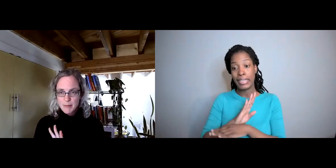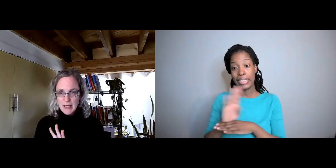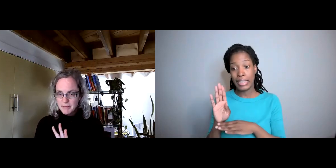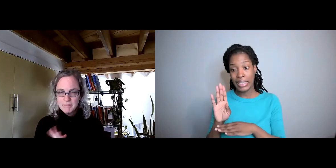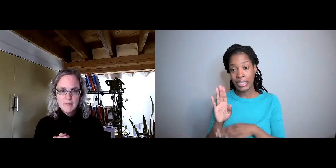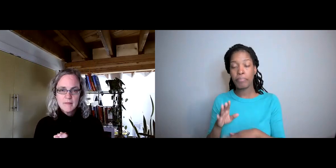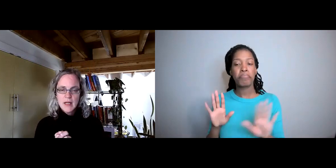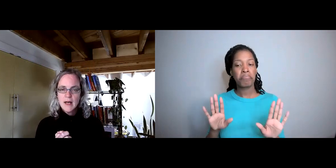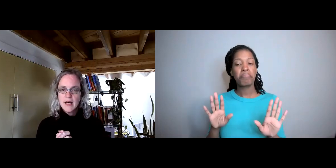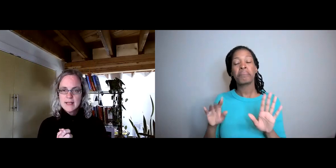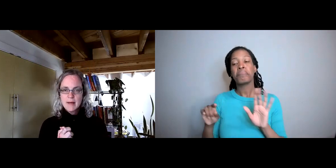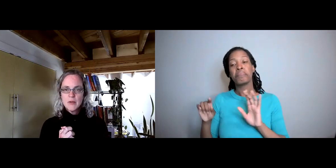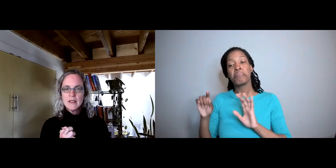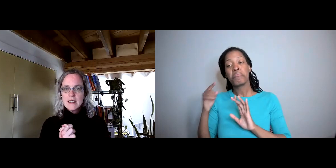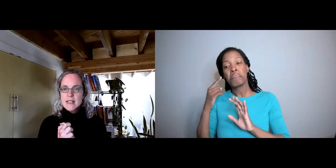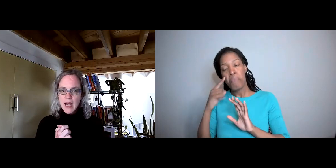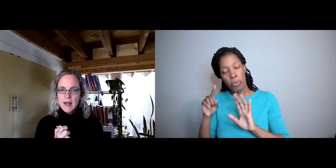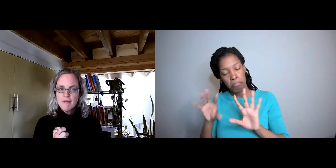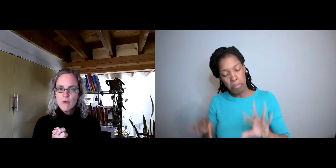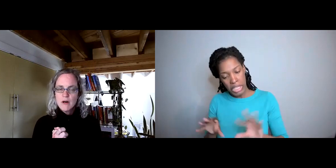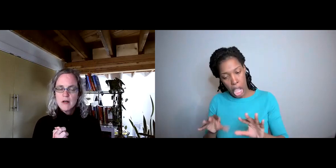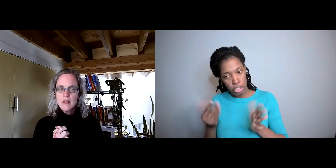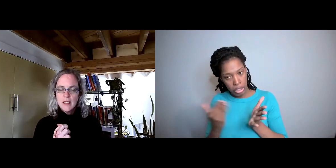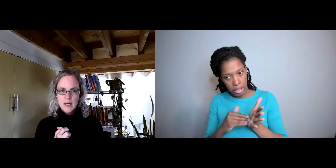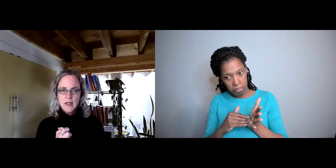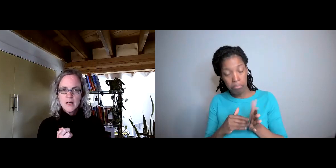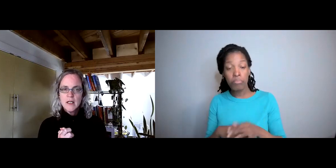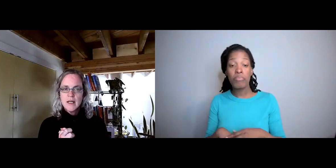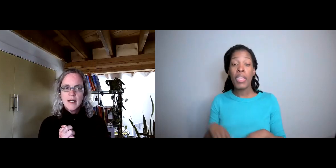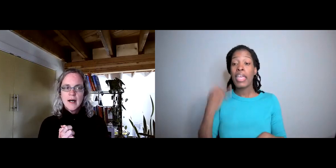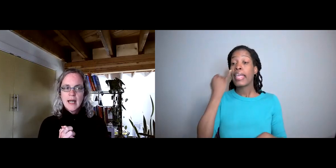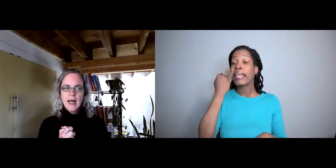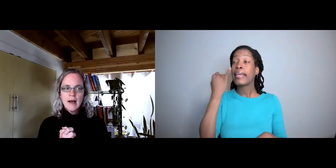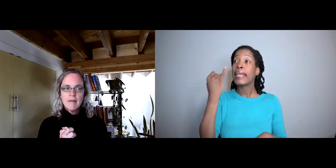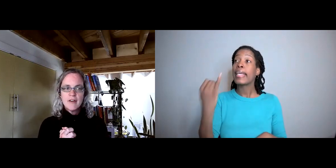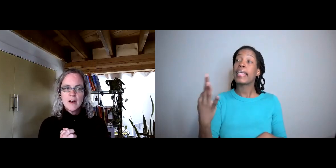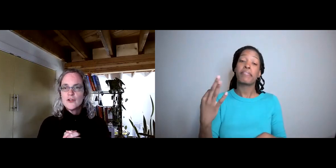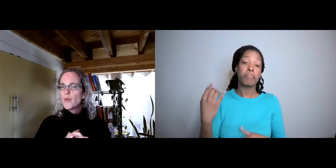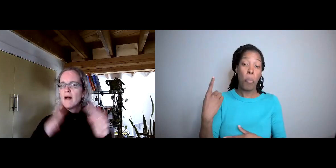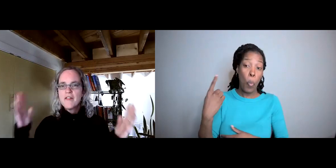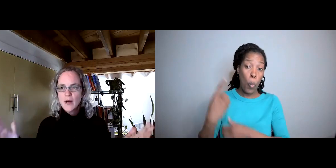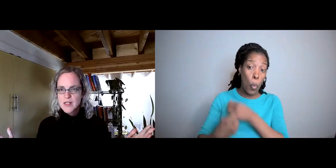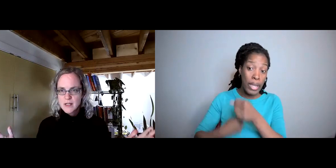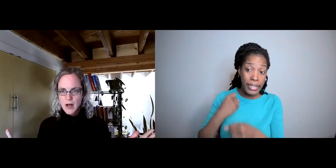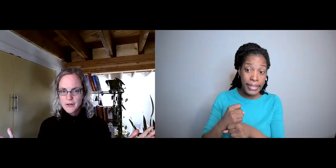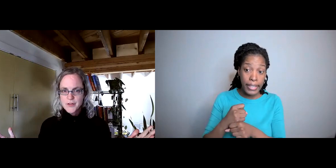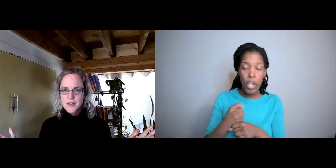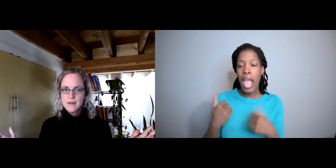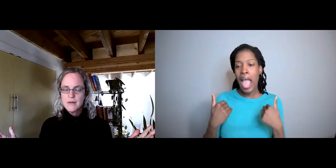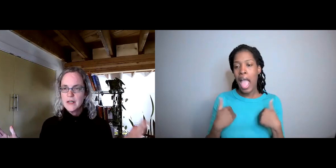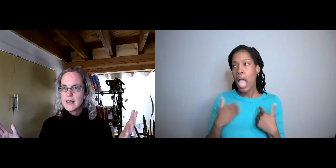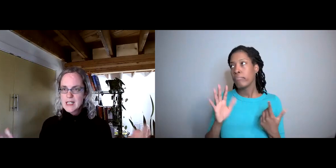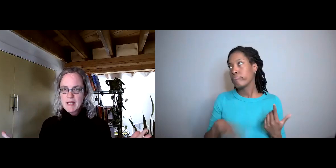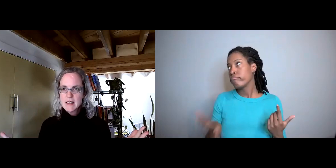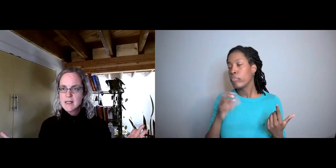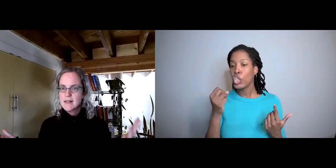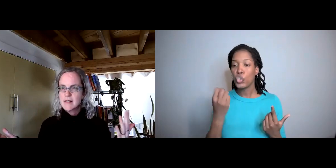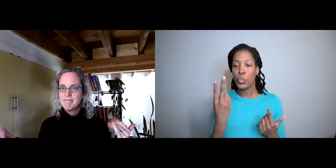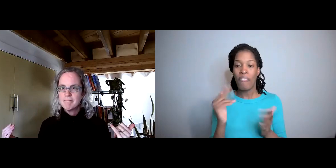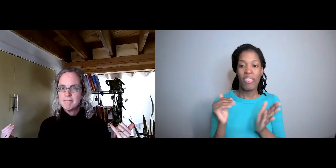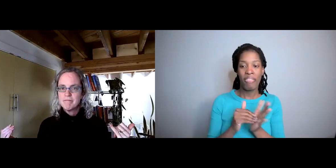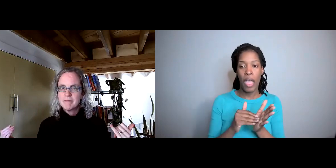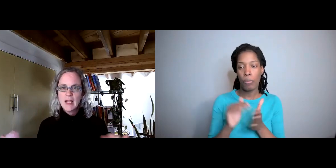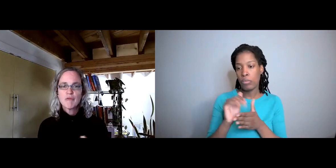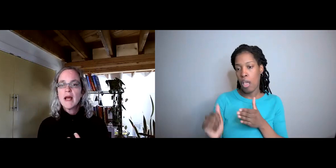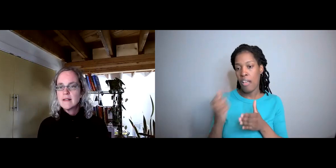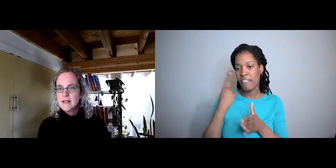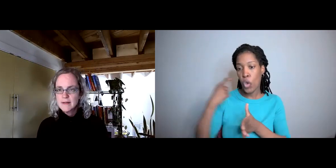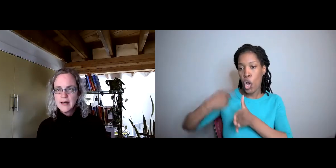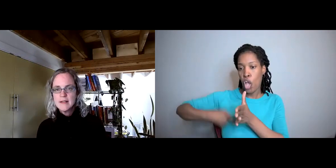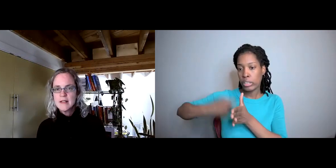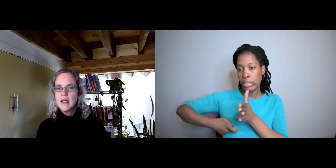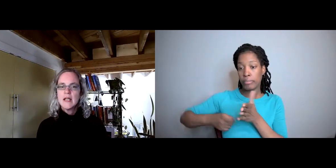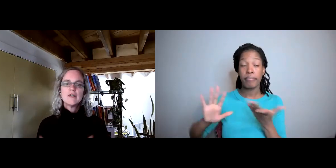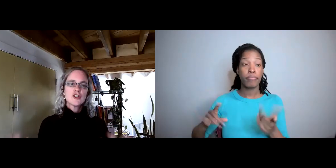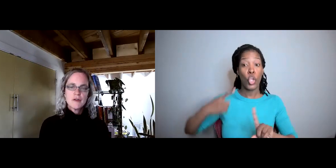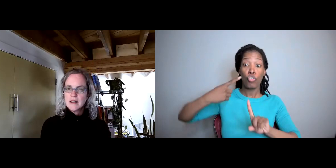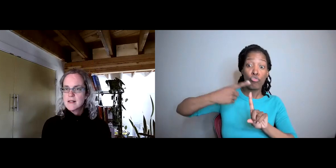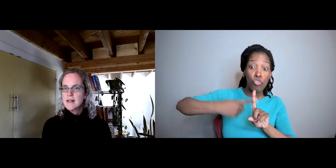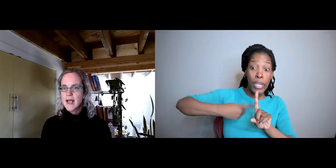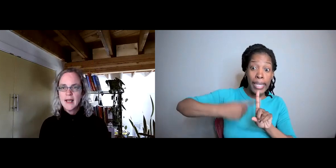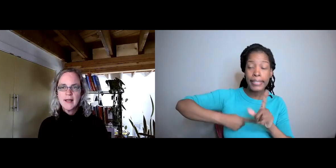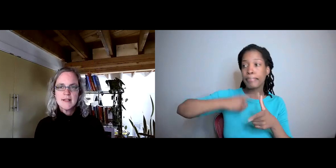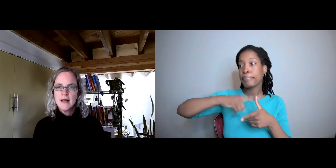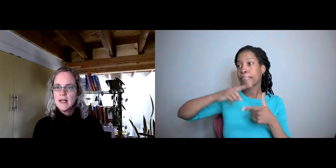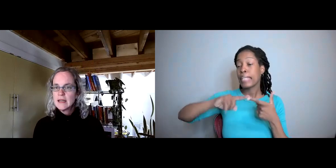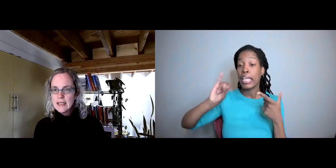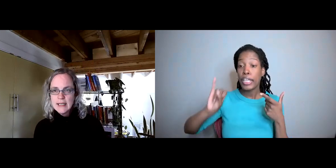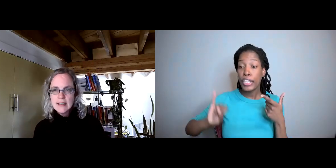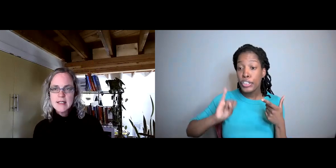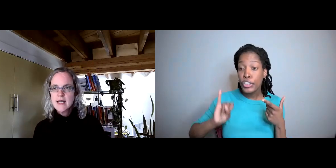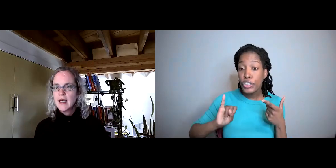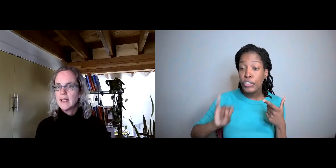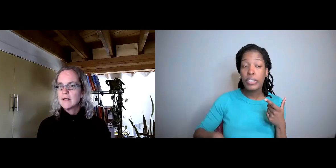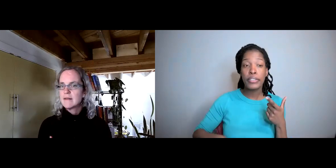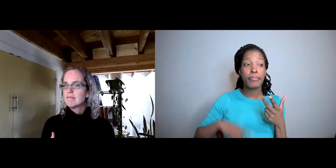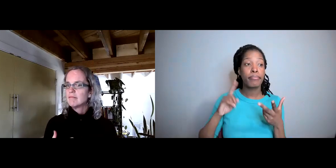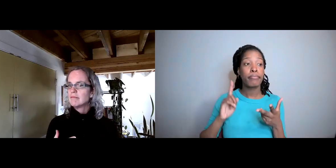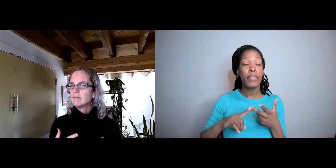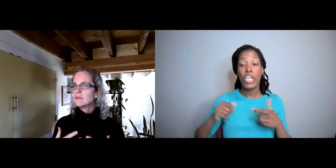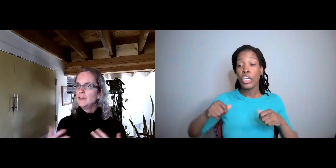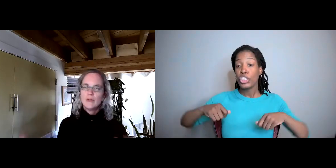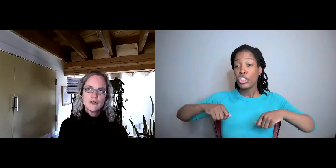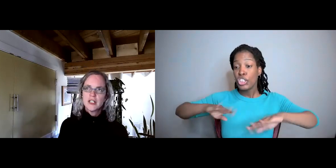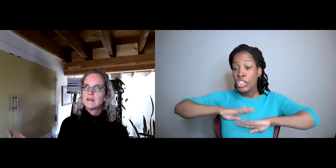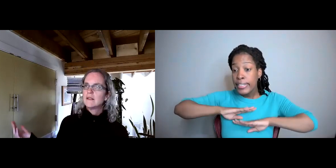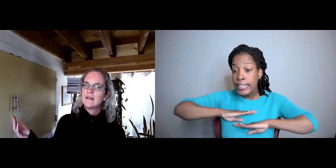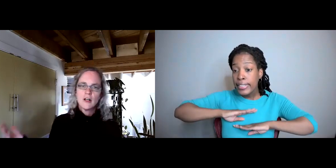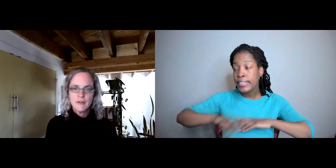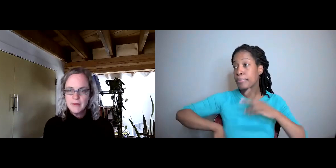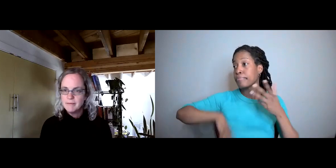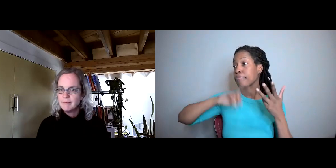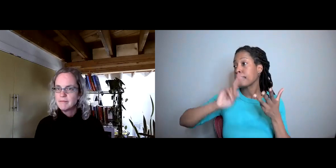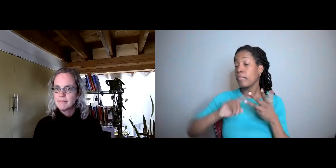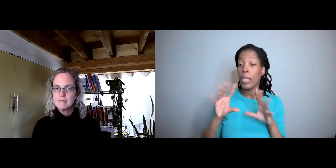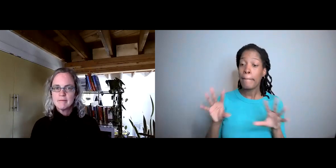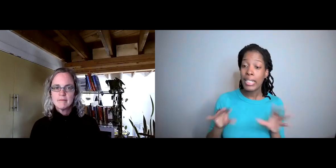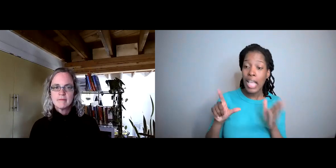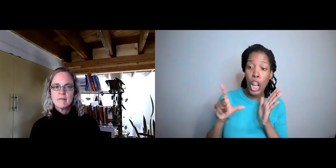I have $12,000 in expenses, like rent and insurance and linens, and new lotion and laundry.